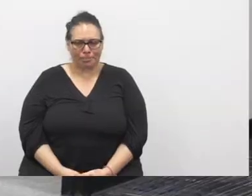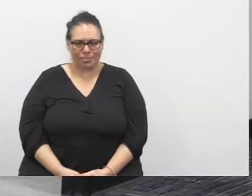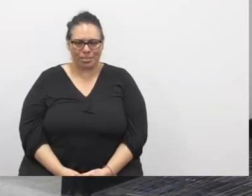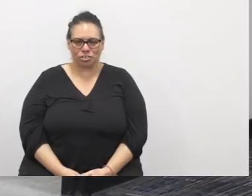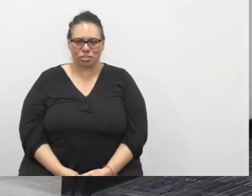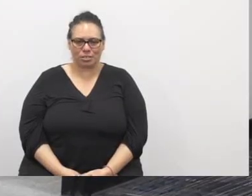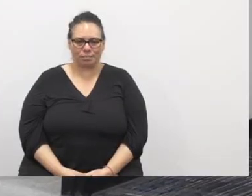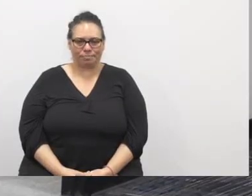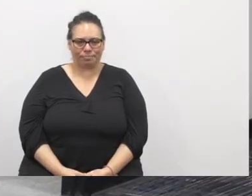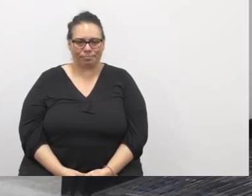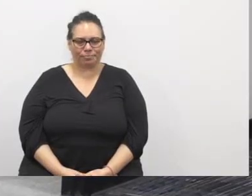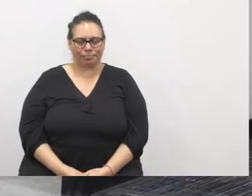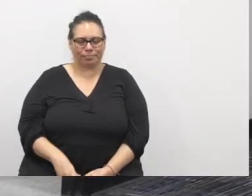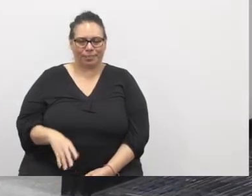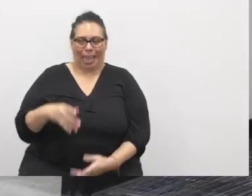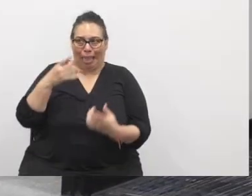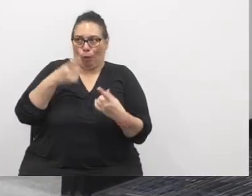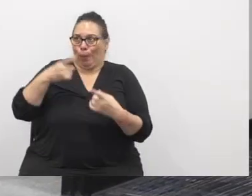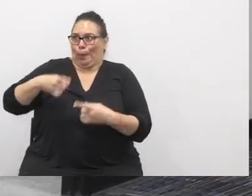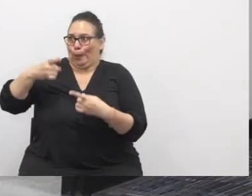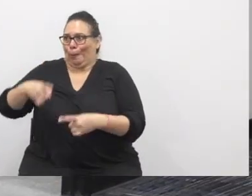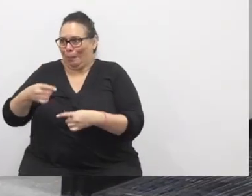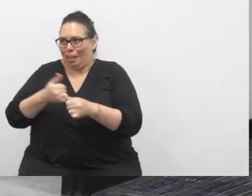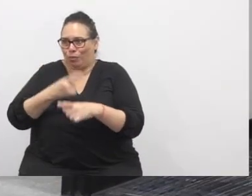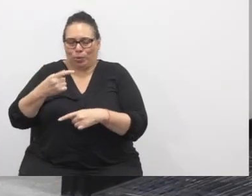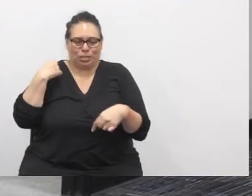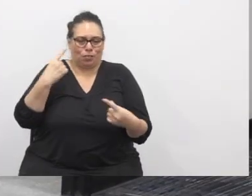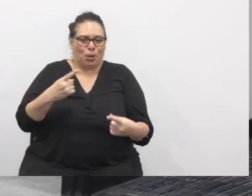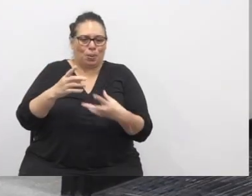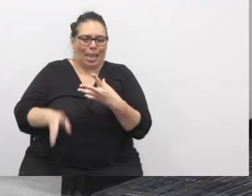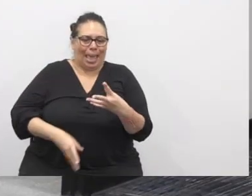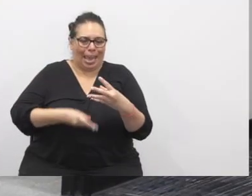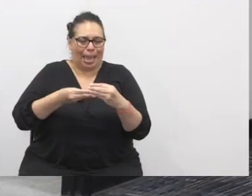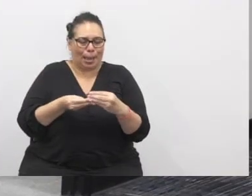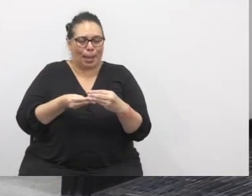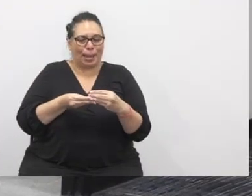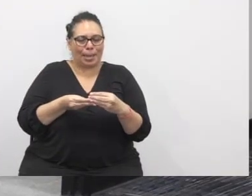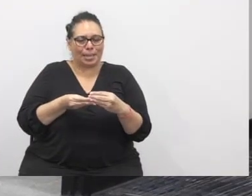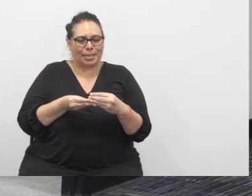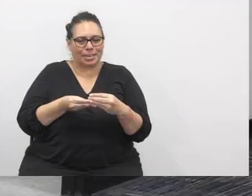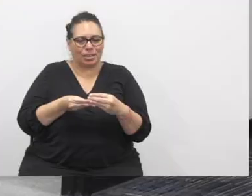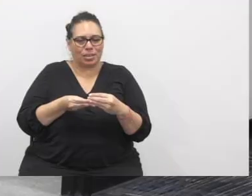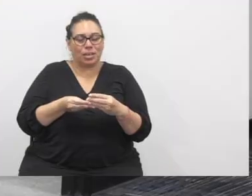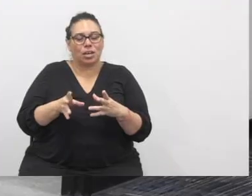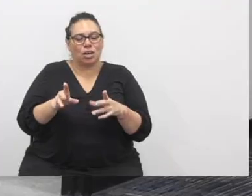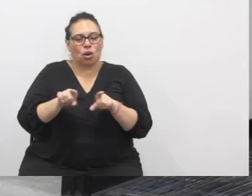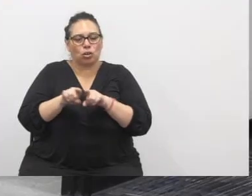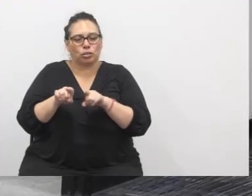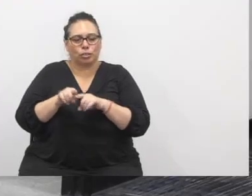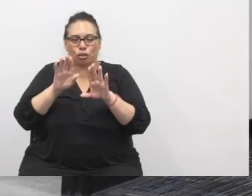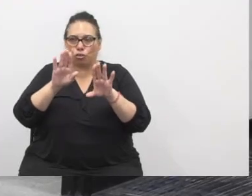In agreement with everybody so far. But again, with the adding on. In addition to being great for general wellness,